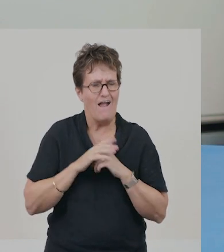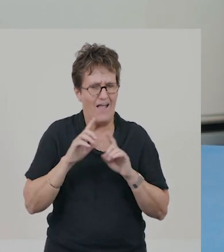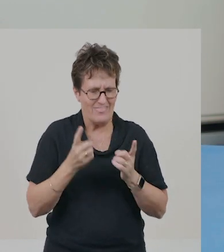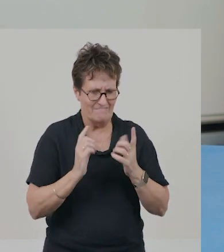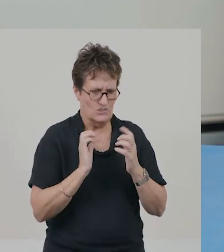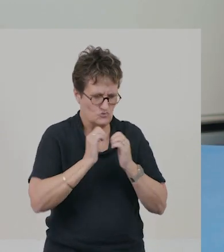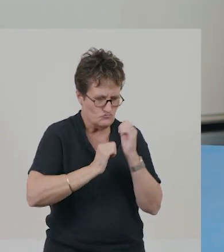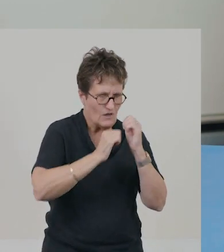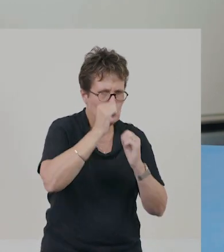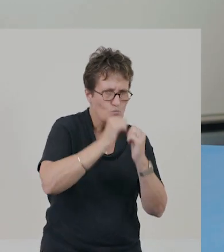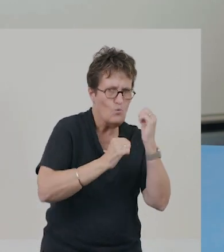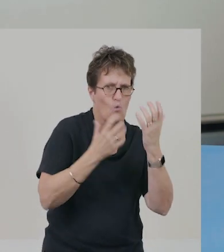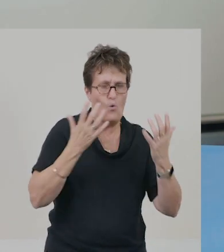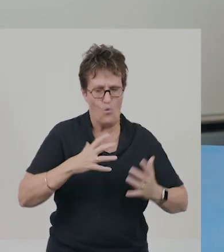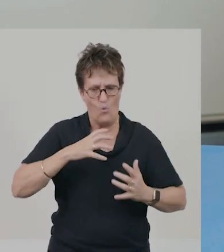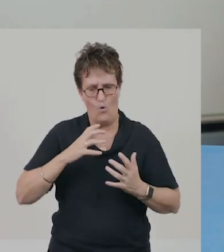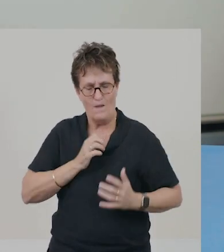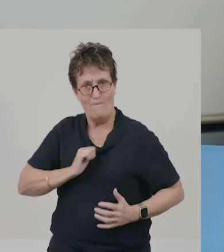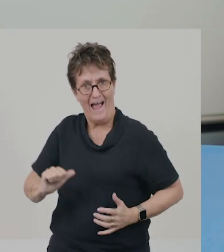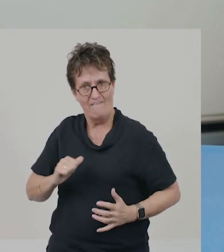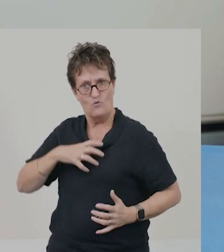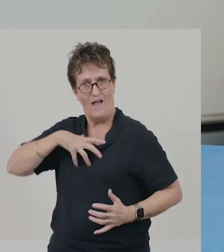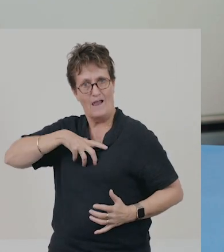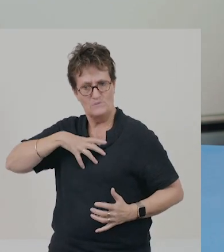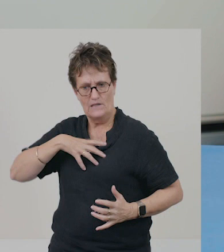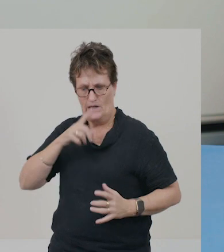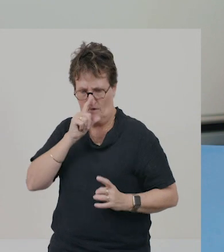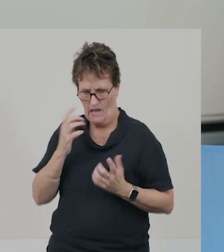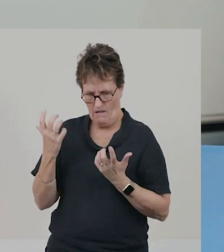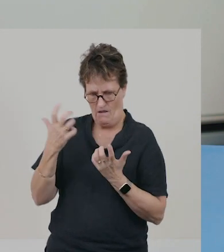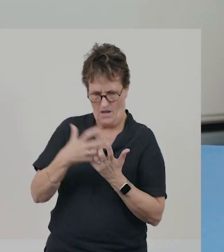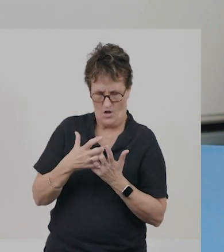structural or behavioural adaptations to allow them to cope with the heat of the day,